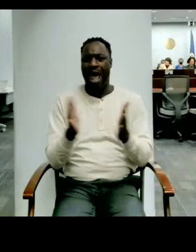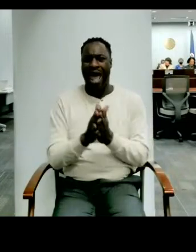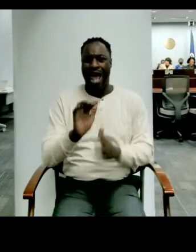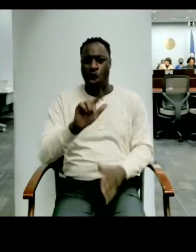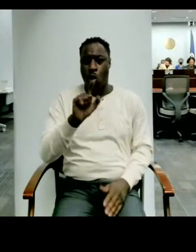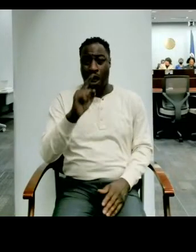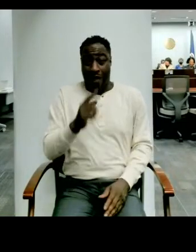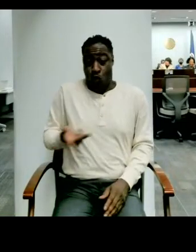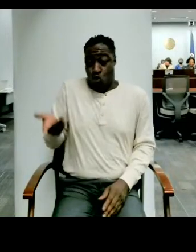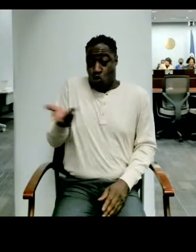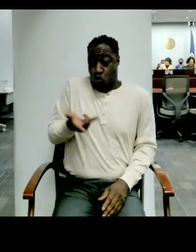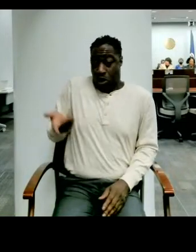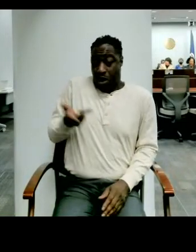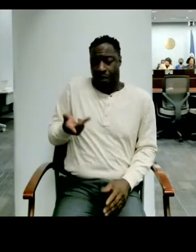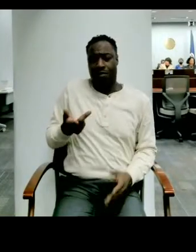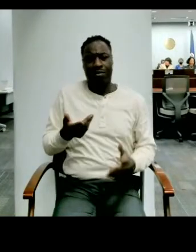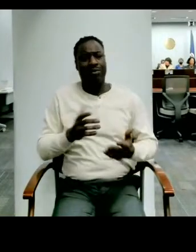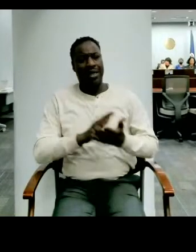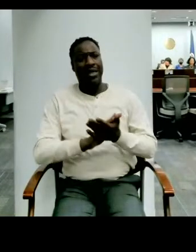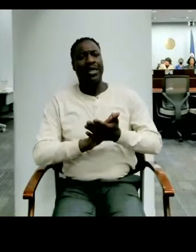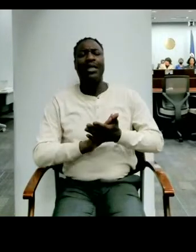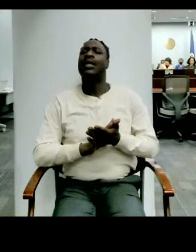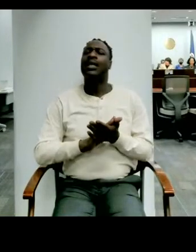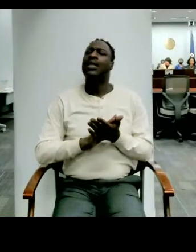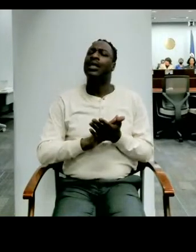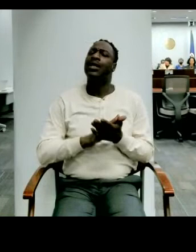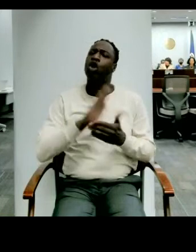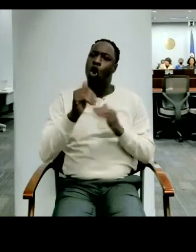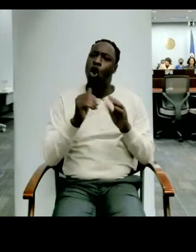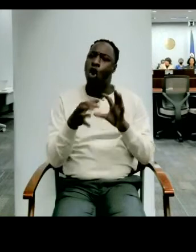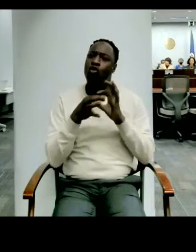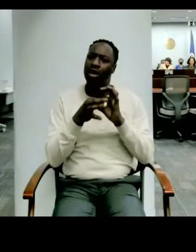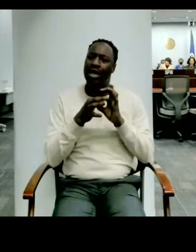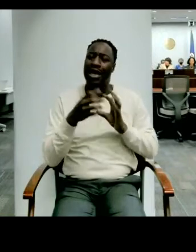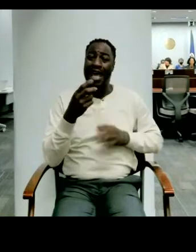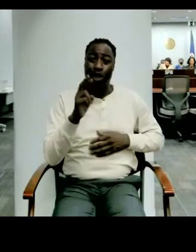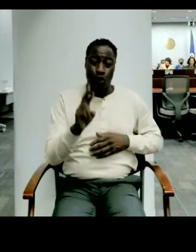because I think we have a very nice cross-section here. We have HR, plaintiffs' representatives and